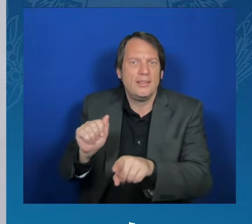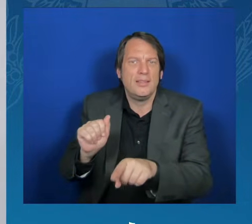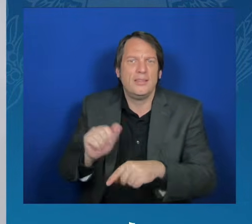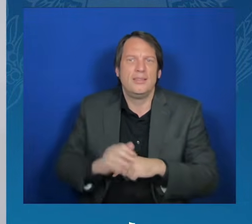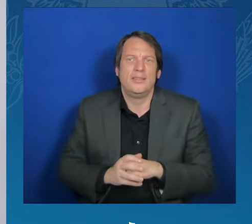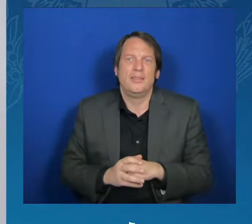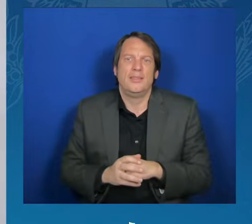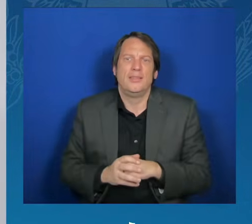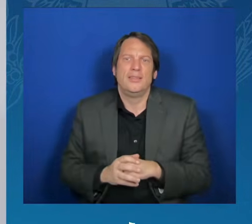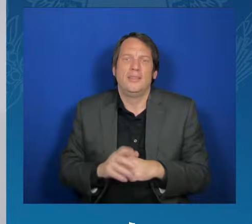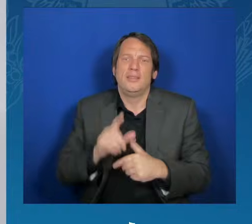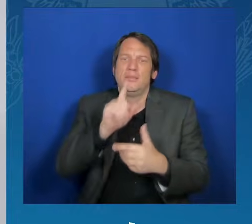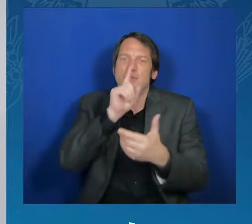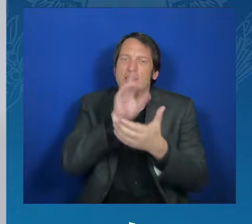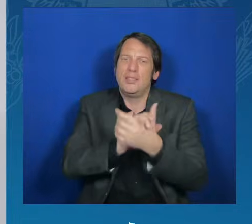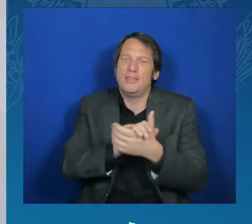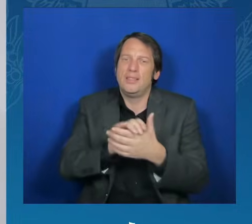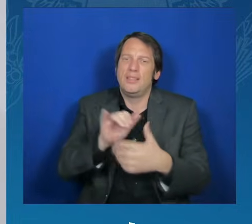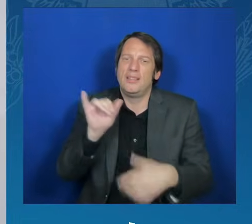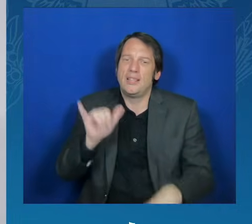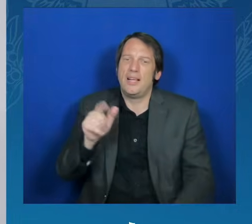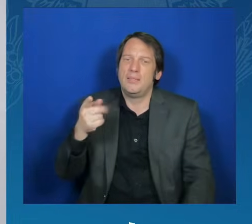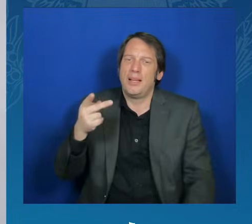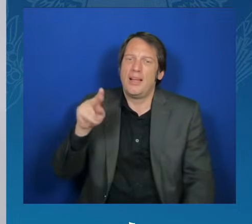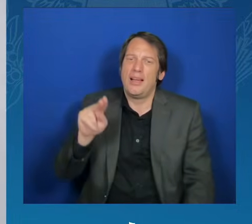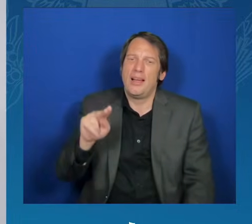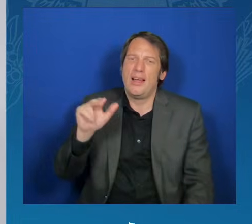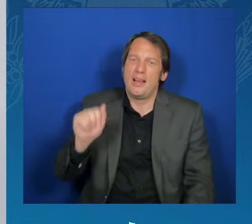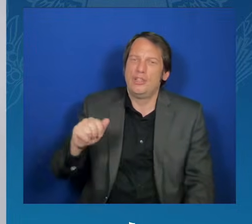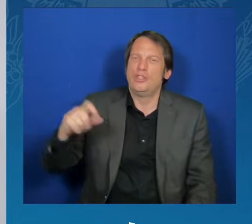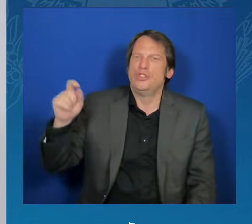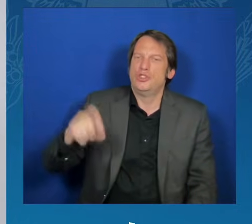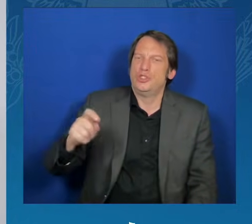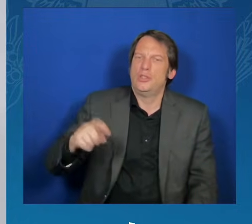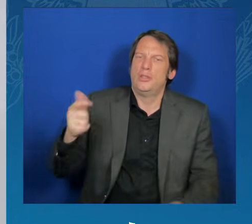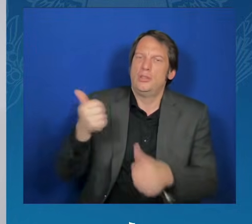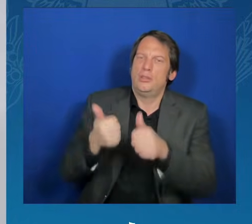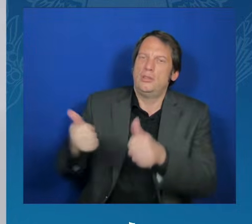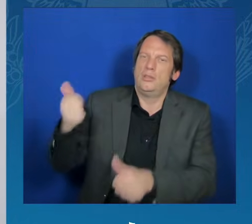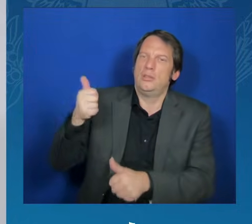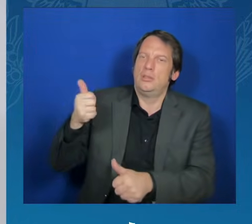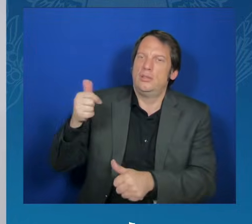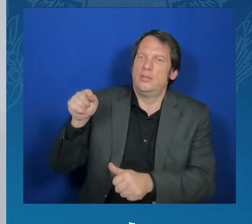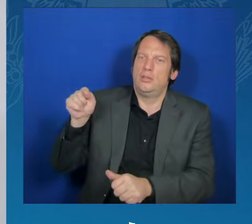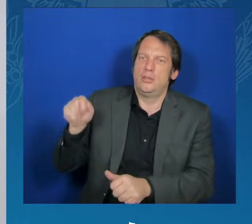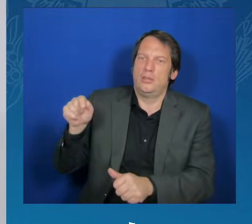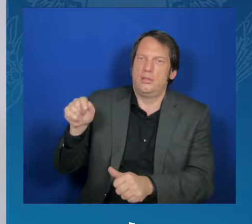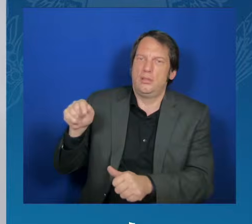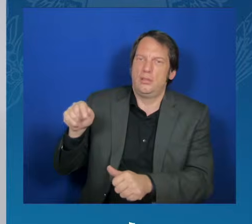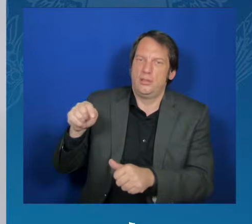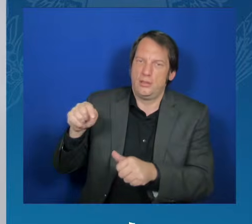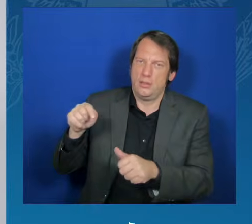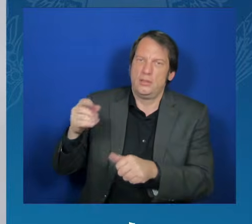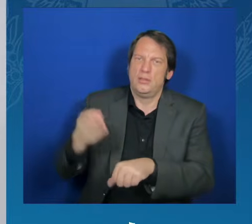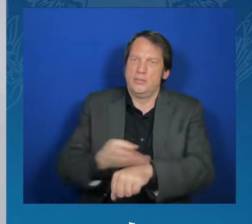with so- -- reform -- but that that should take place. There cannot be, in my opinion,